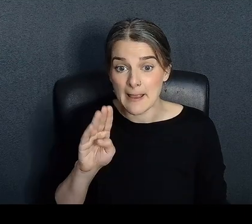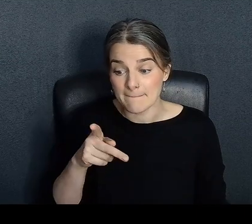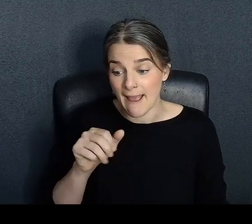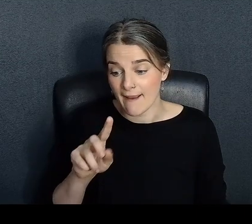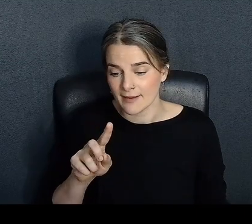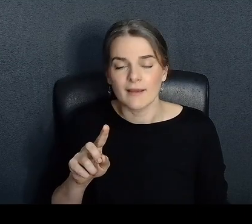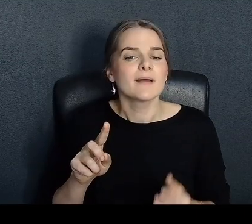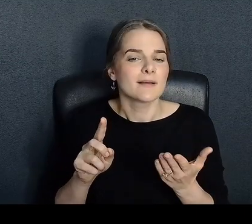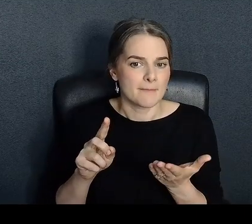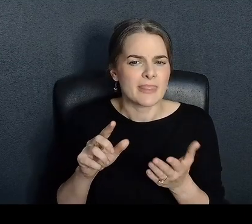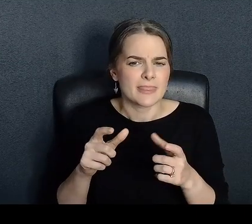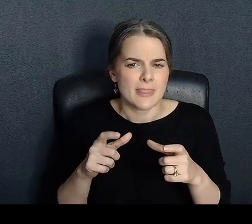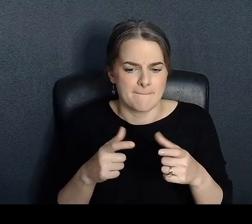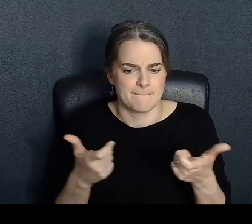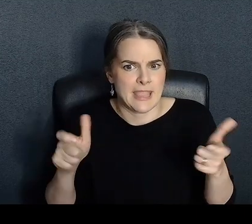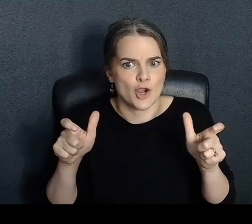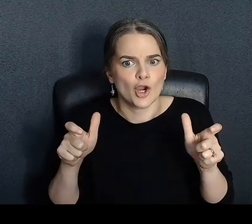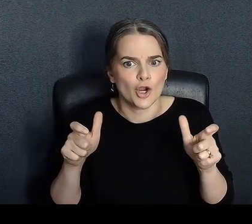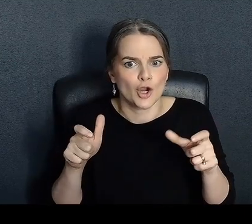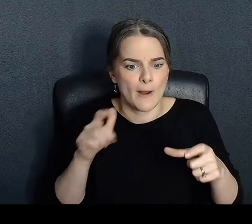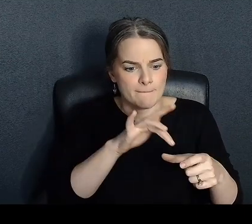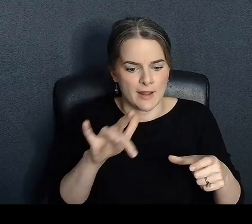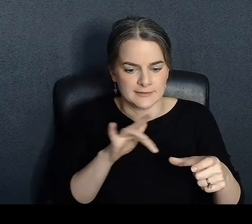So that might be good for someone with low vision.